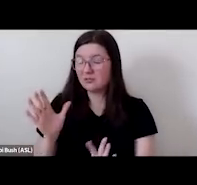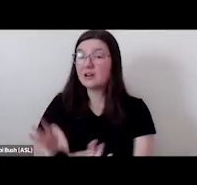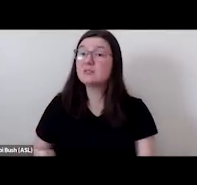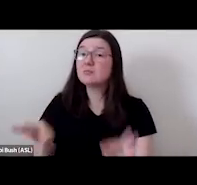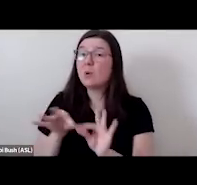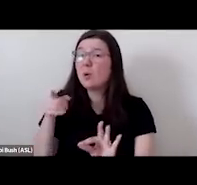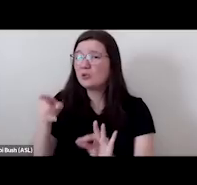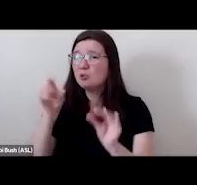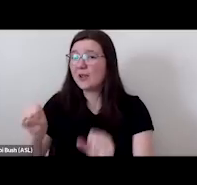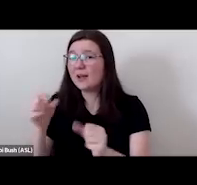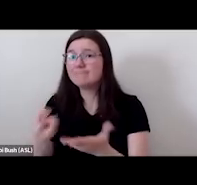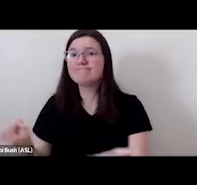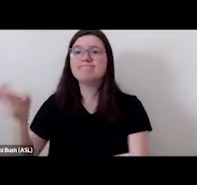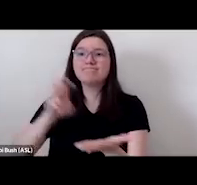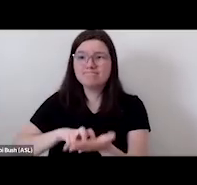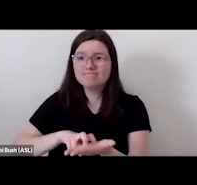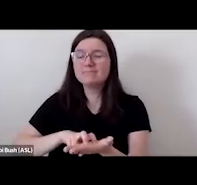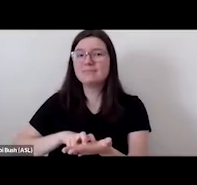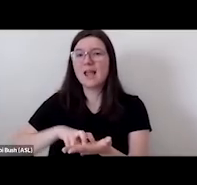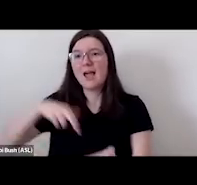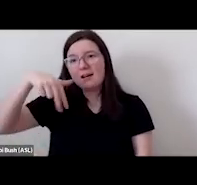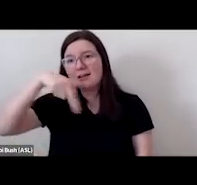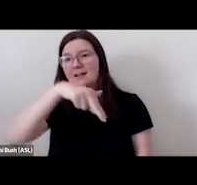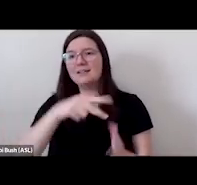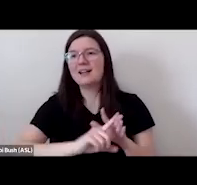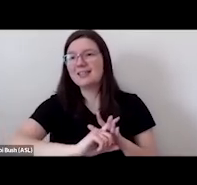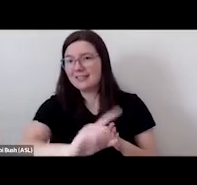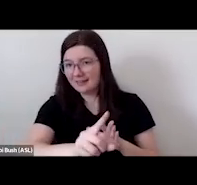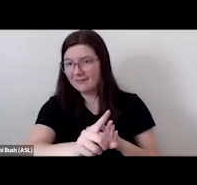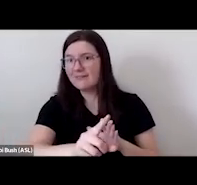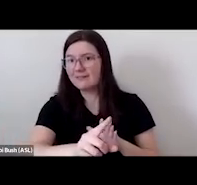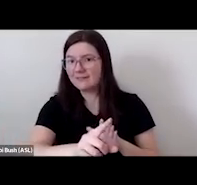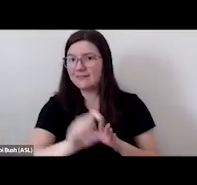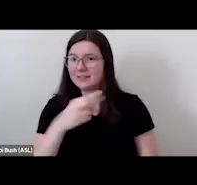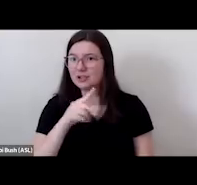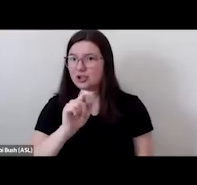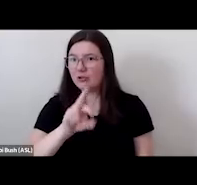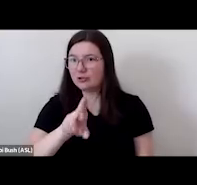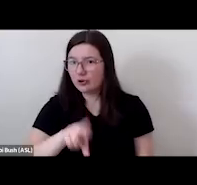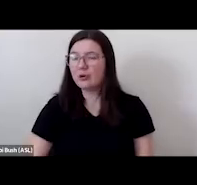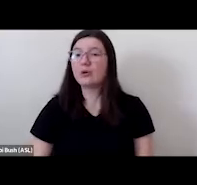You need to be able to be accessed by an EMT for Narcan. If they can't access you in your bed,